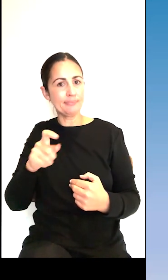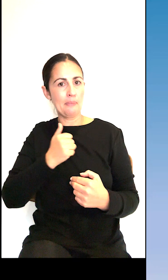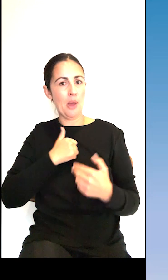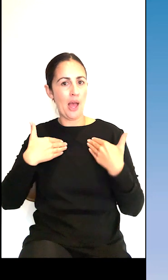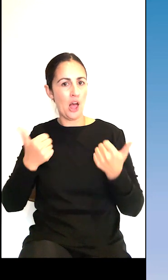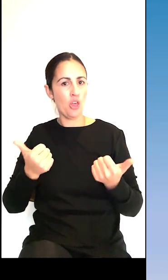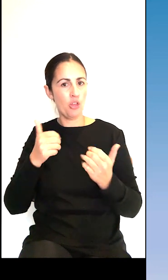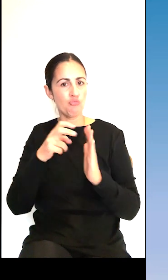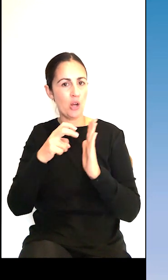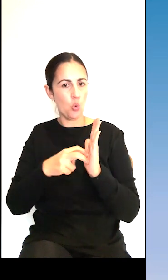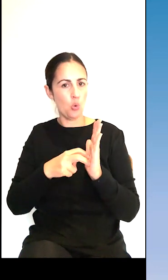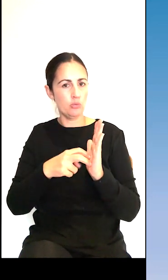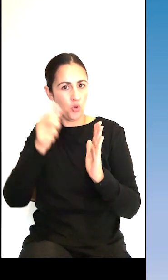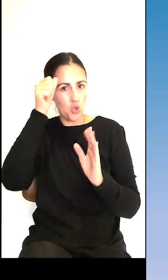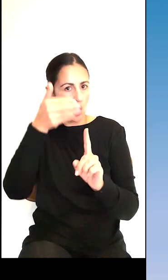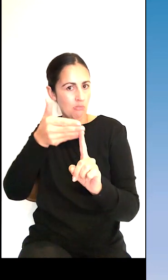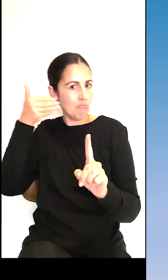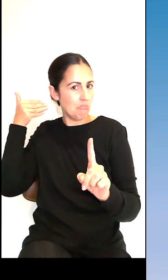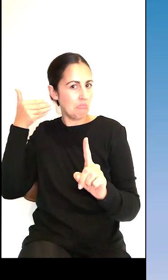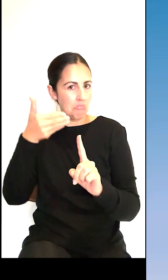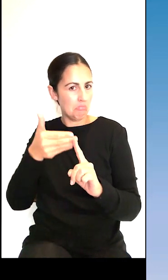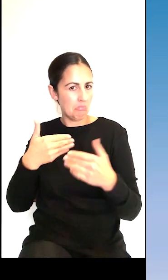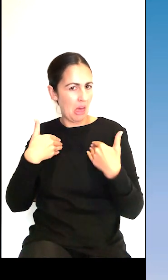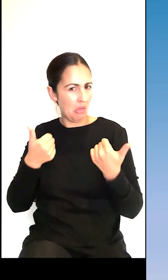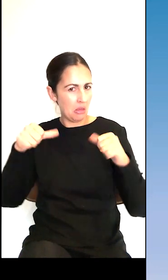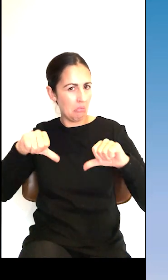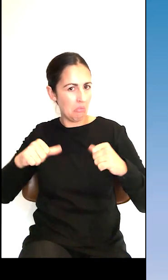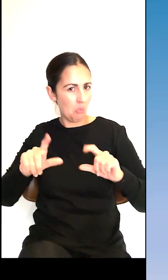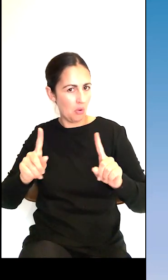But I would recommend if you are in a hospital situation and you are with a